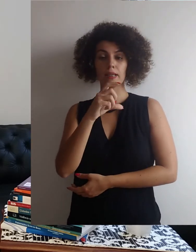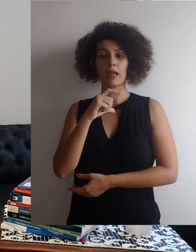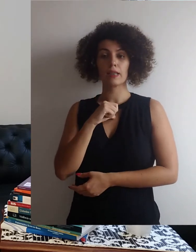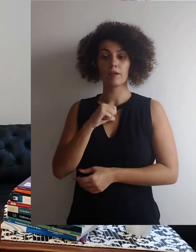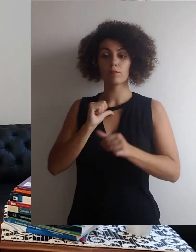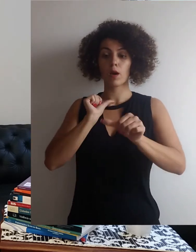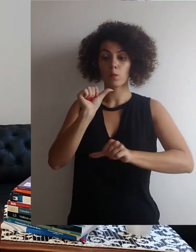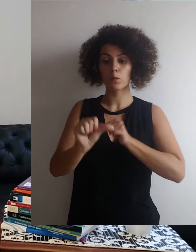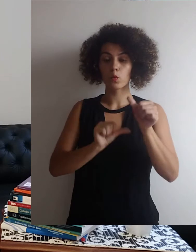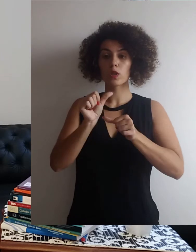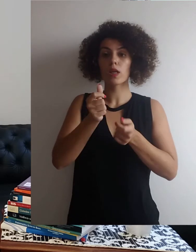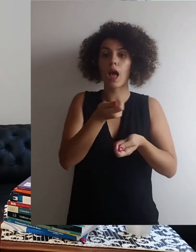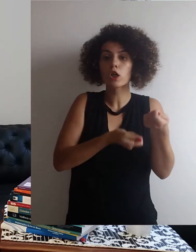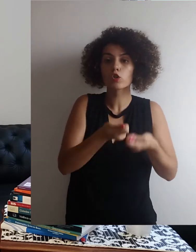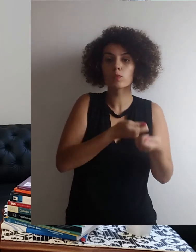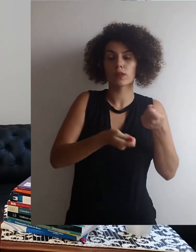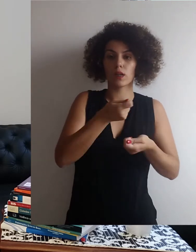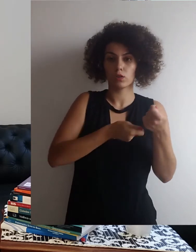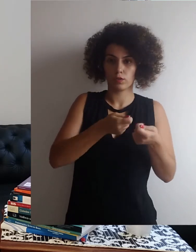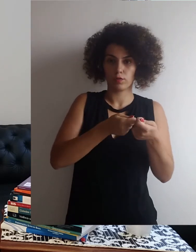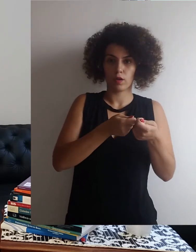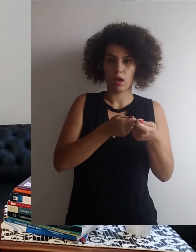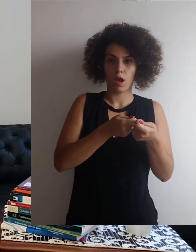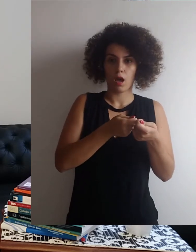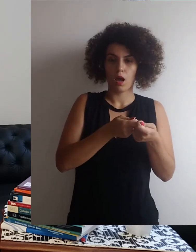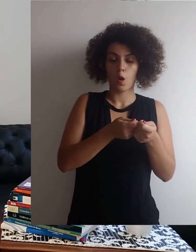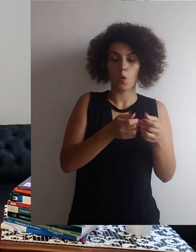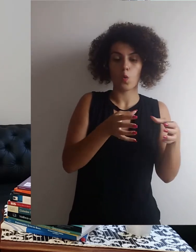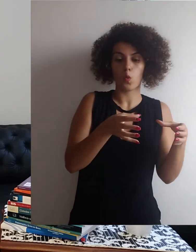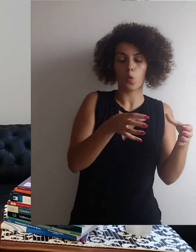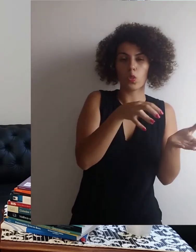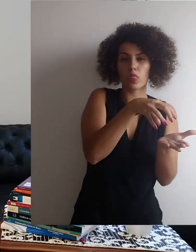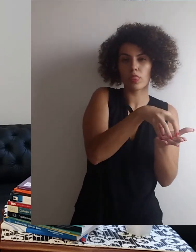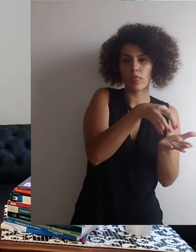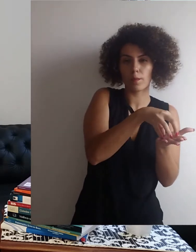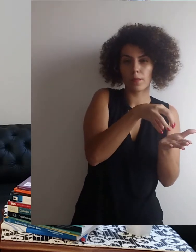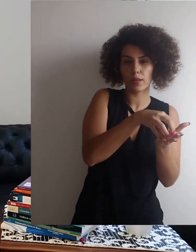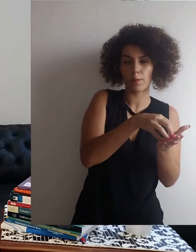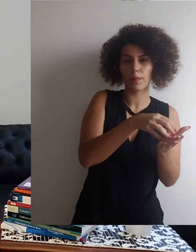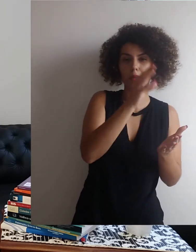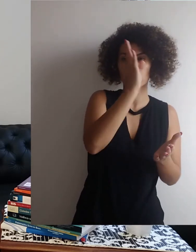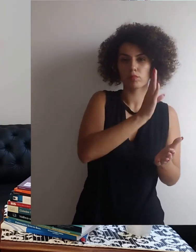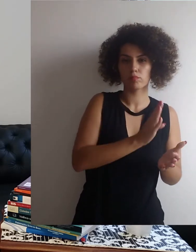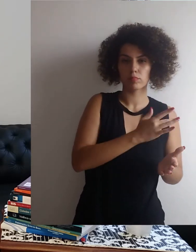reform and the National Health Department was renamed the Ministry of Business,